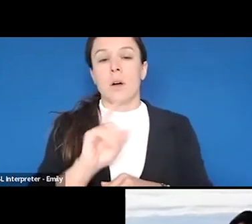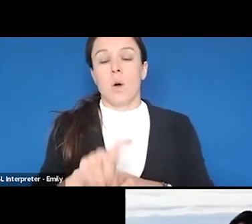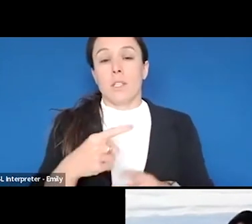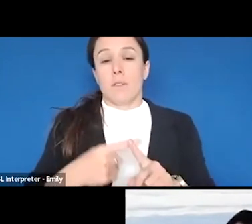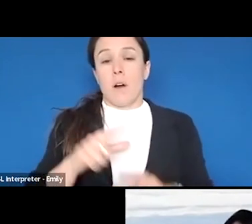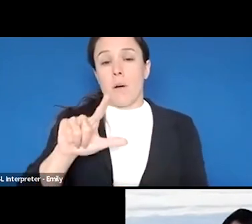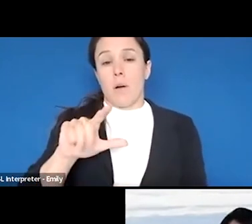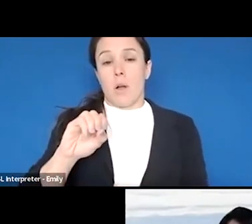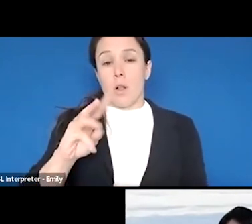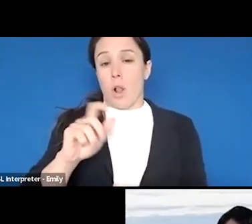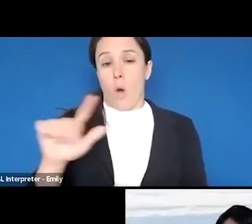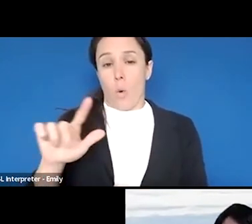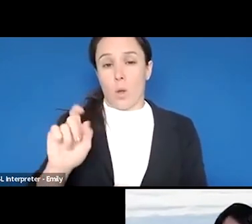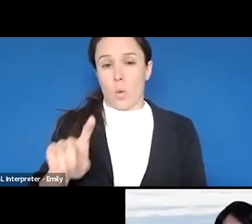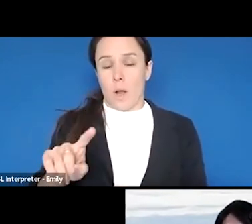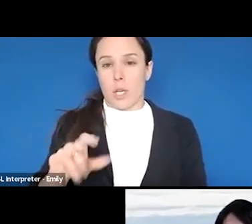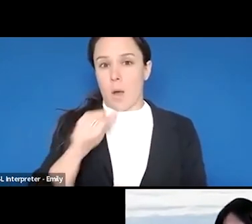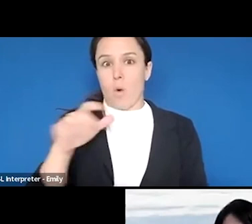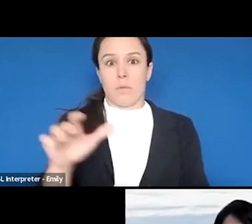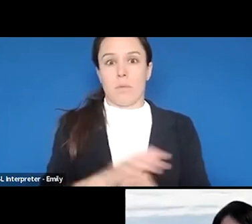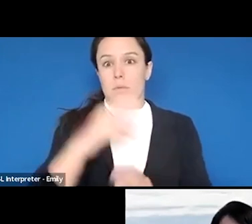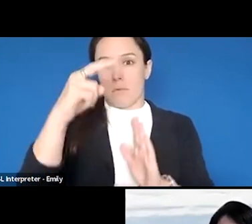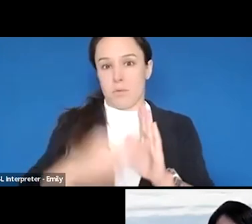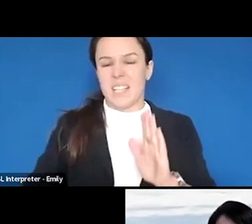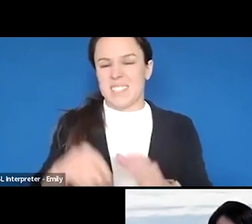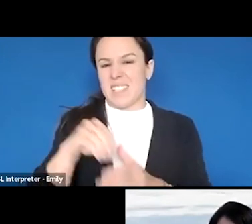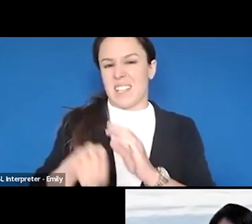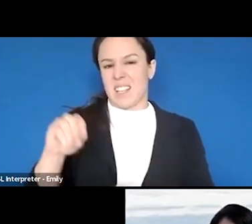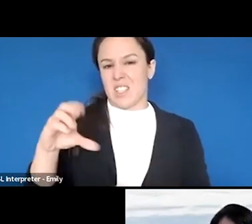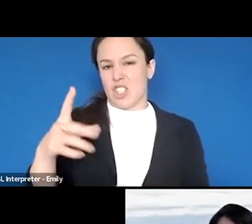I won't read the whole thing -- it's in the chat for those of you who have access to the